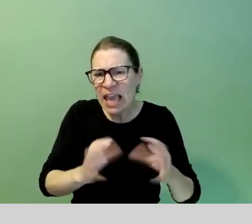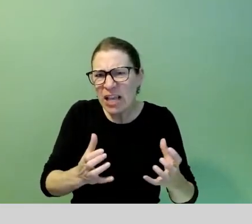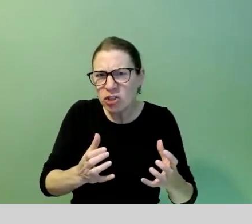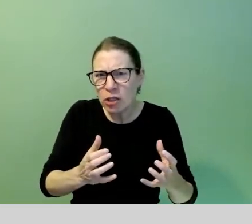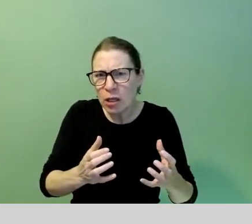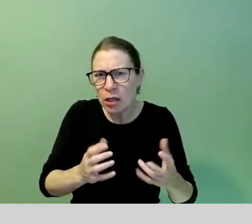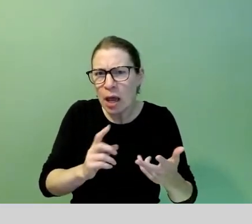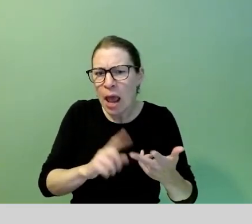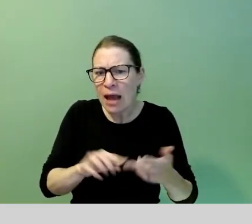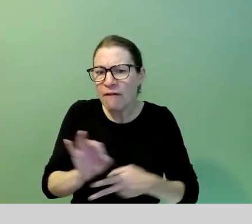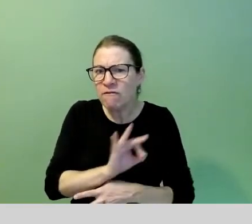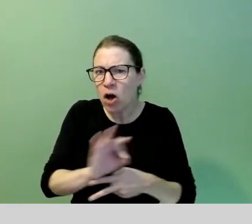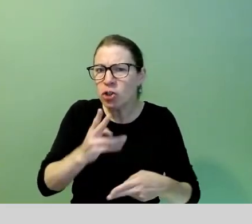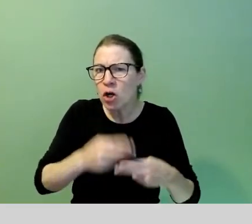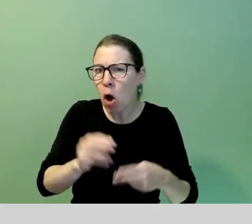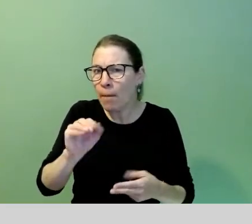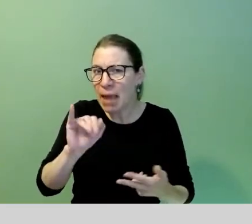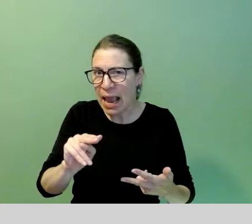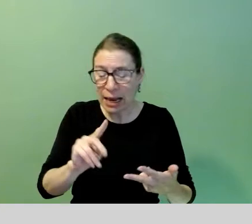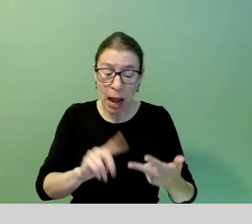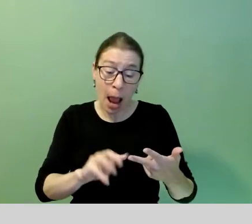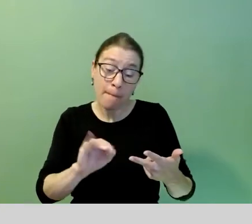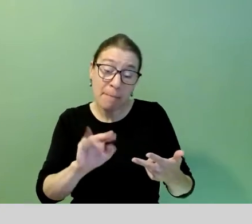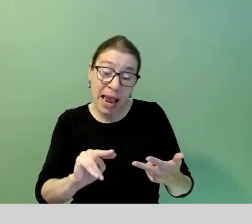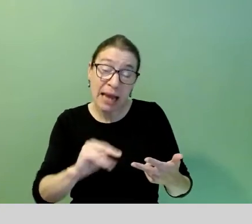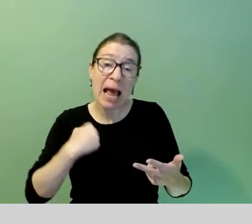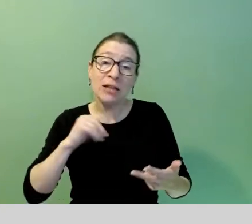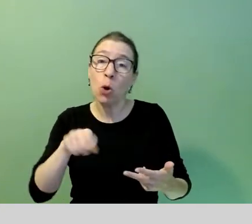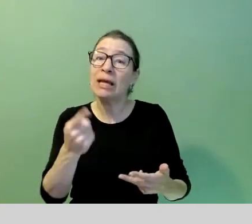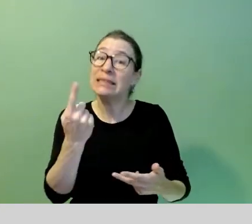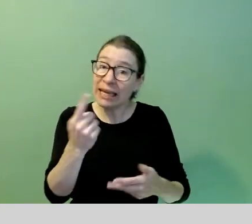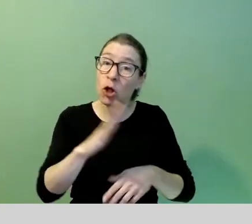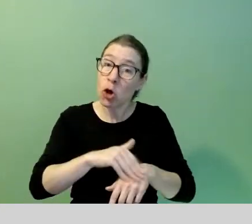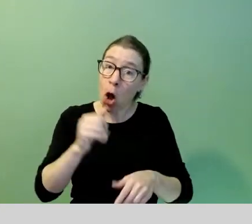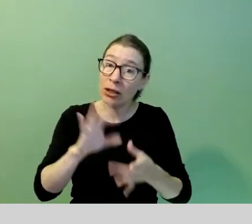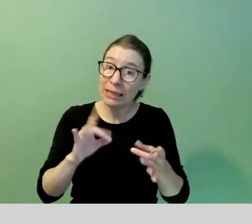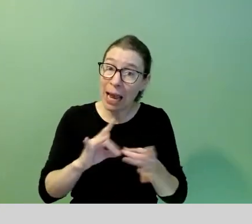Main has only a single code statement, a call to ppb.run.